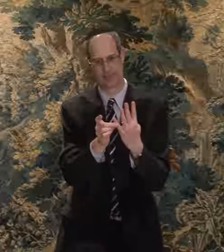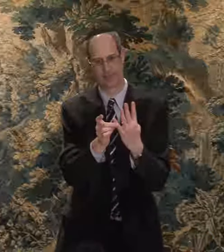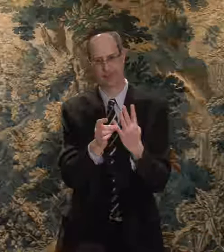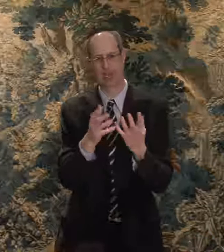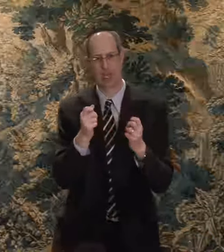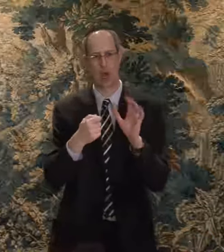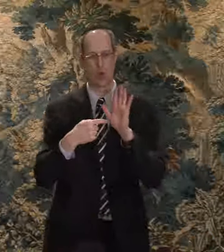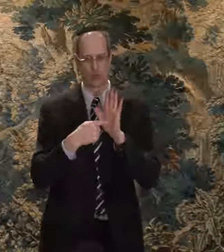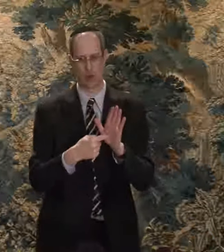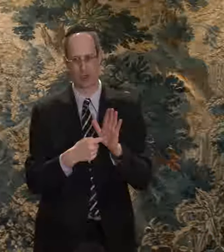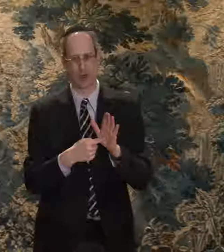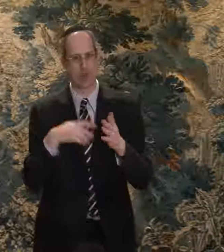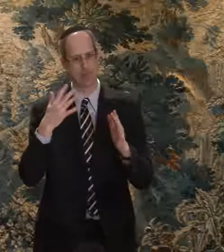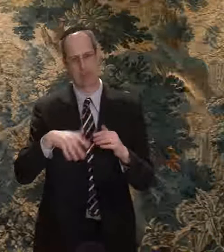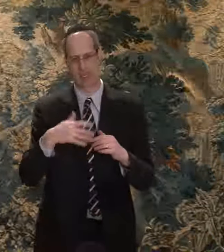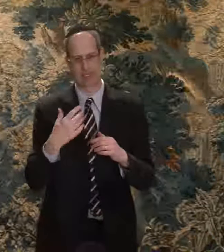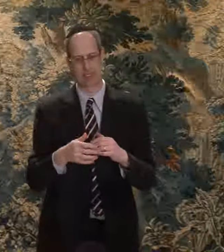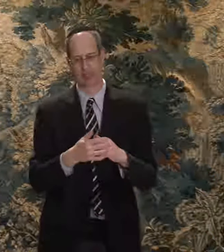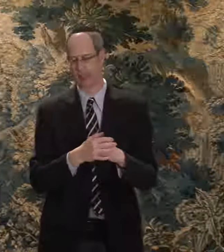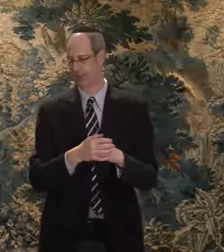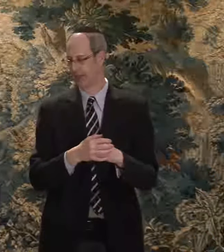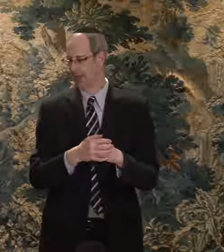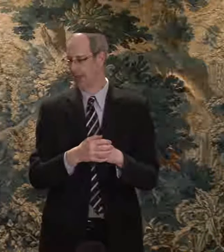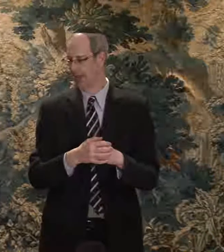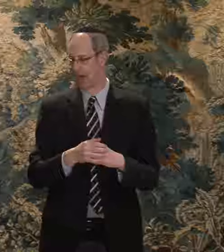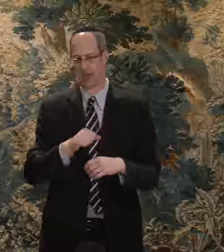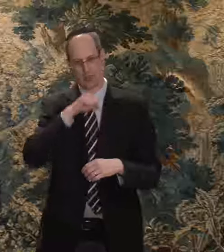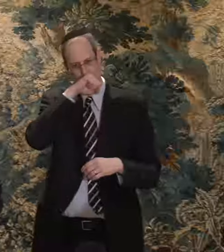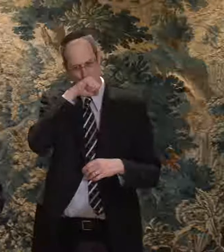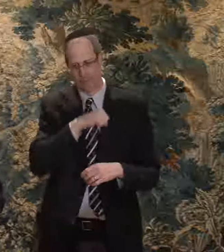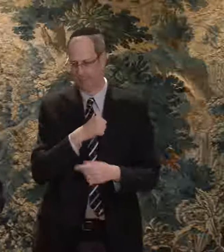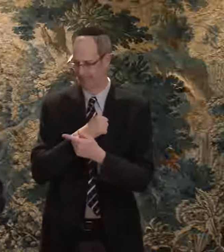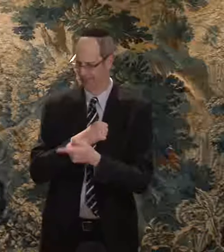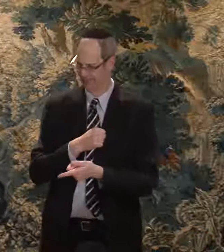amazing thing and the reason that I love this thing is because this is a plastic